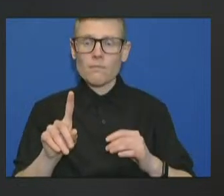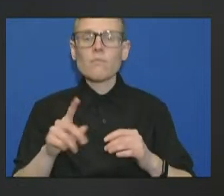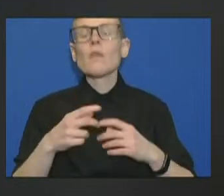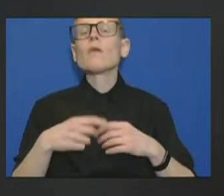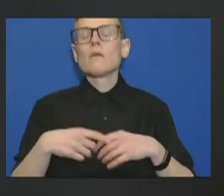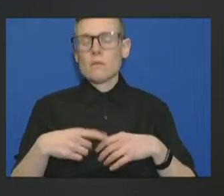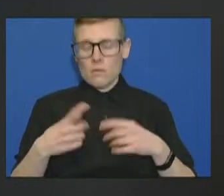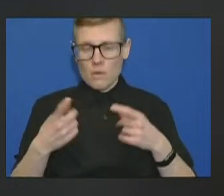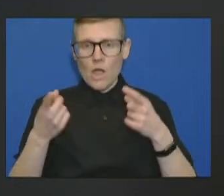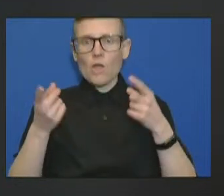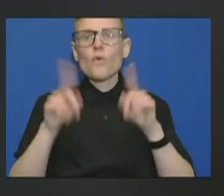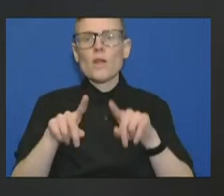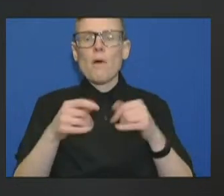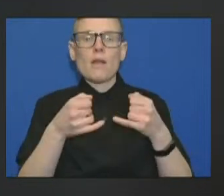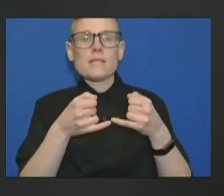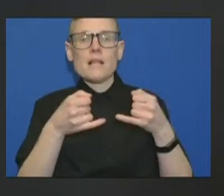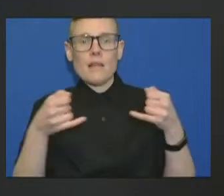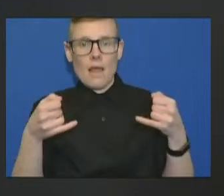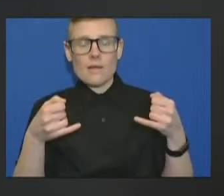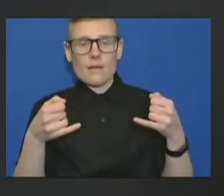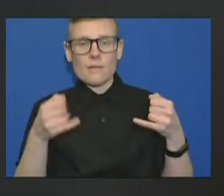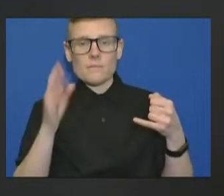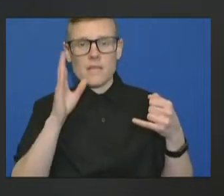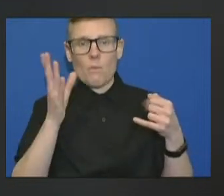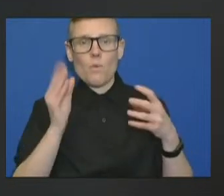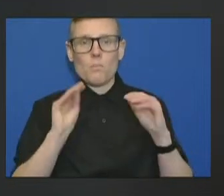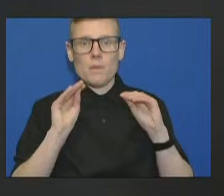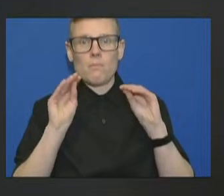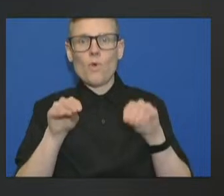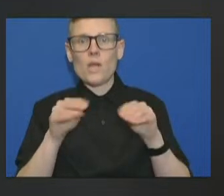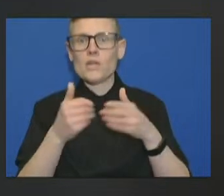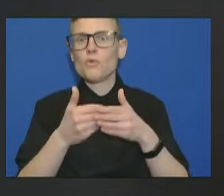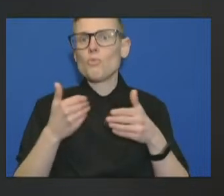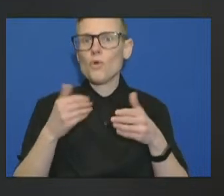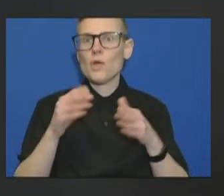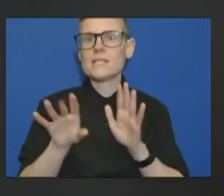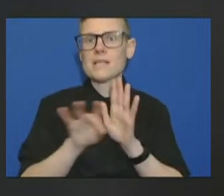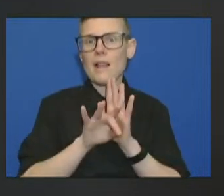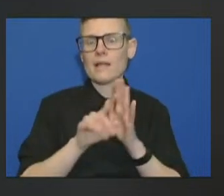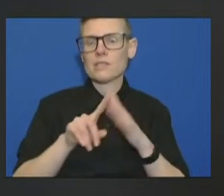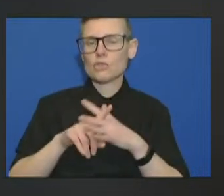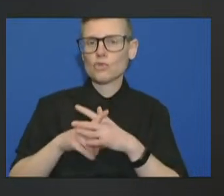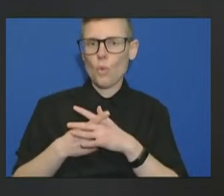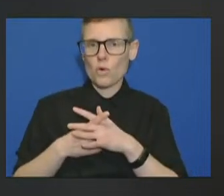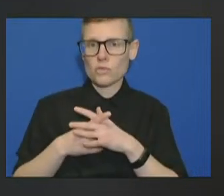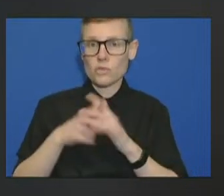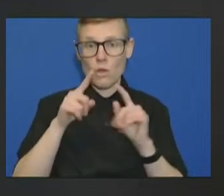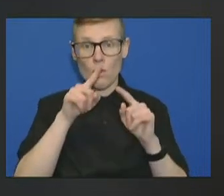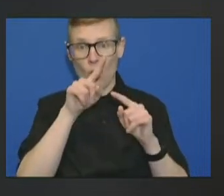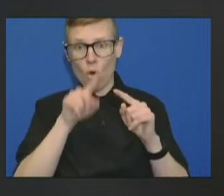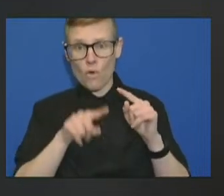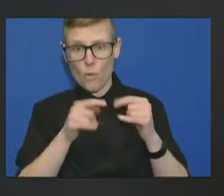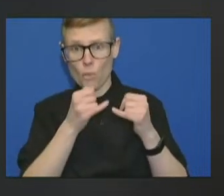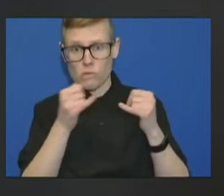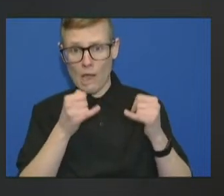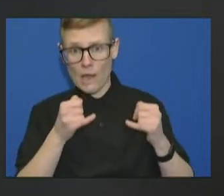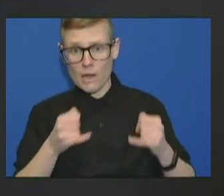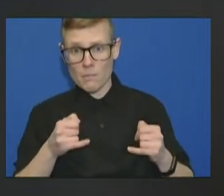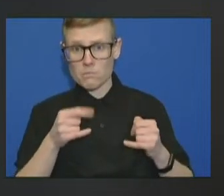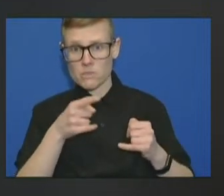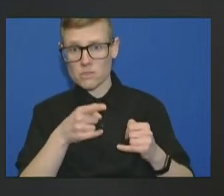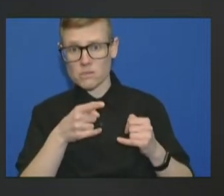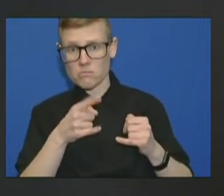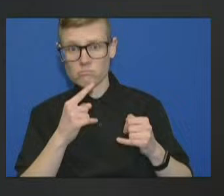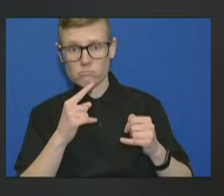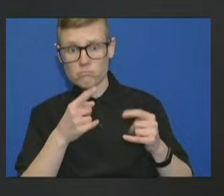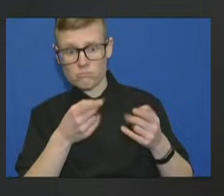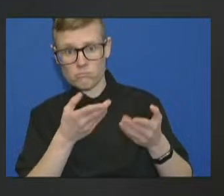place. Agreed upon as line items